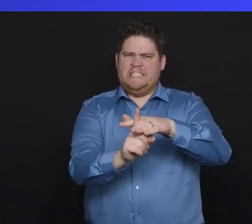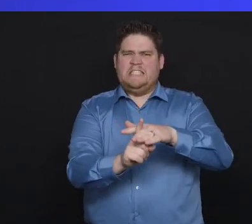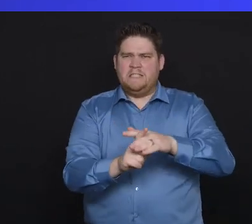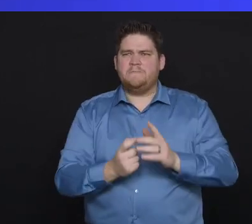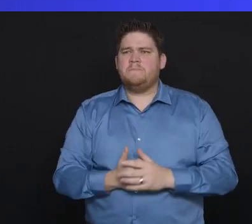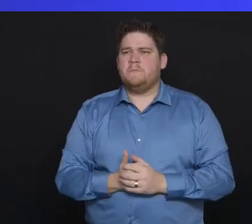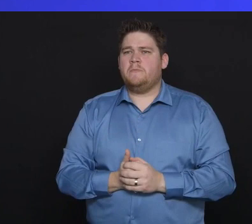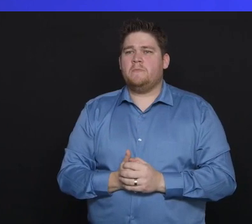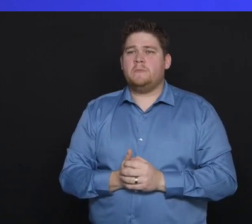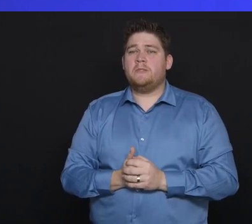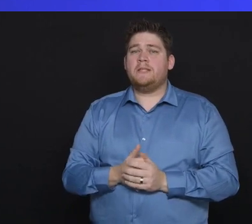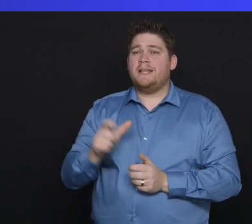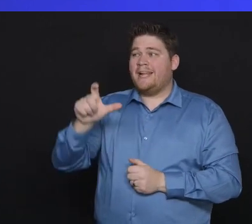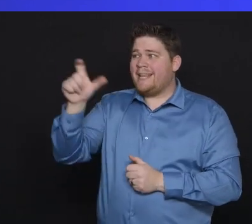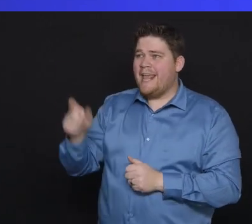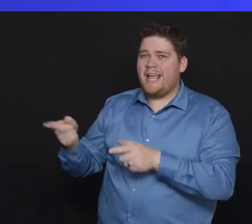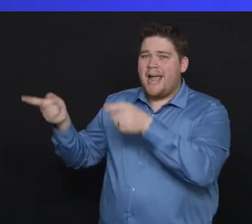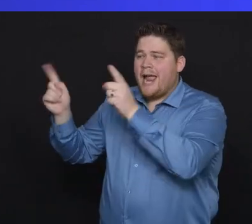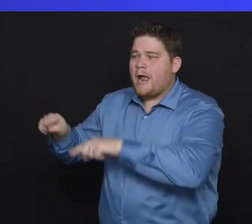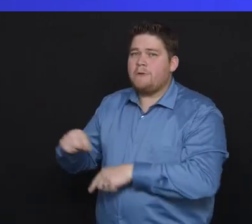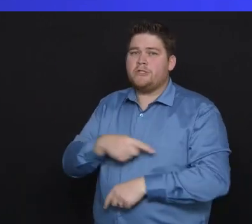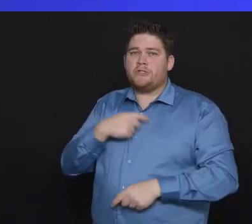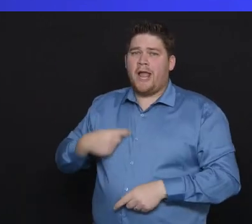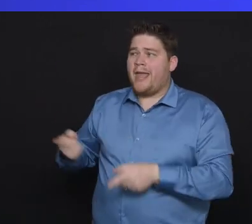months and